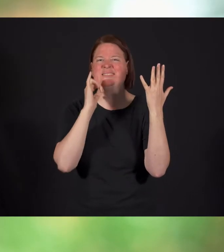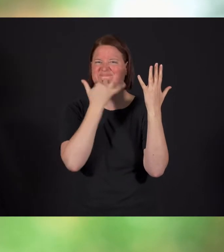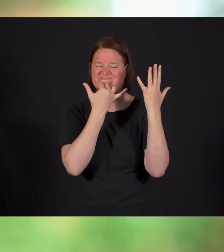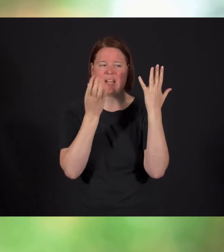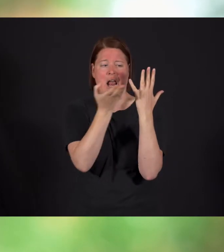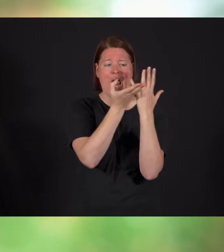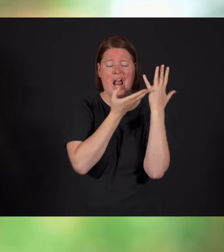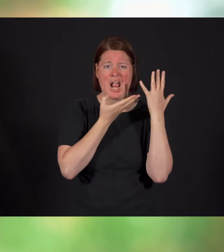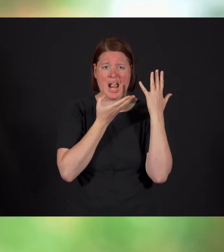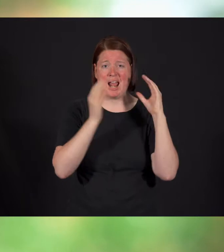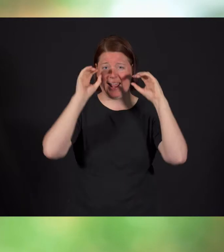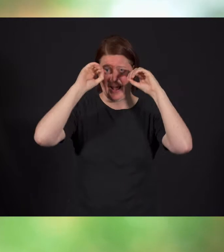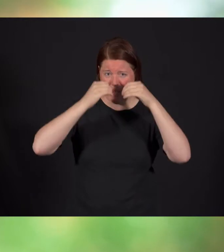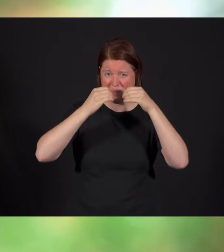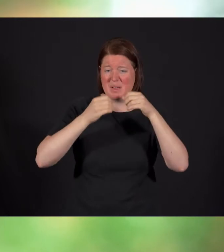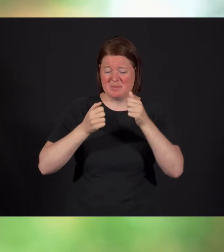and took off two of his toes on his left foot